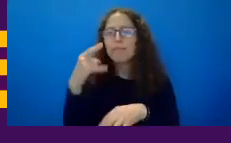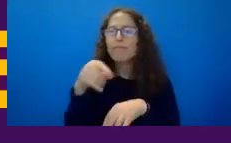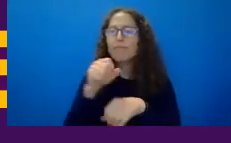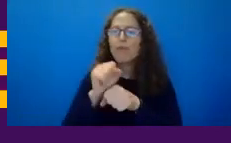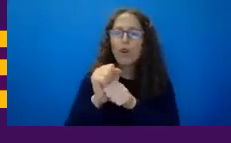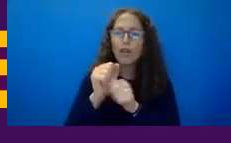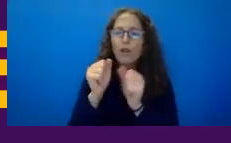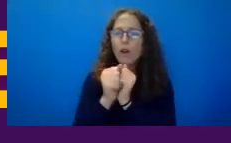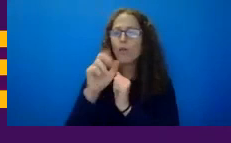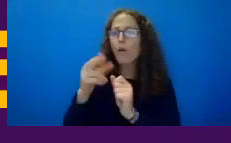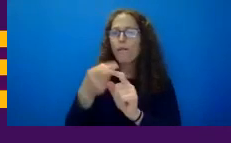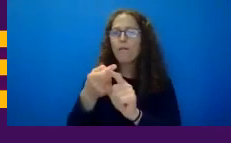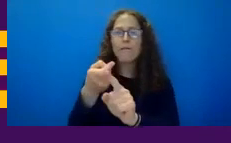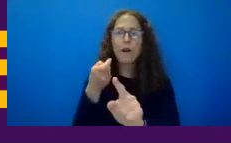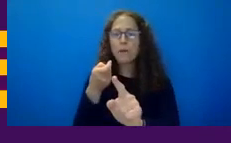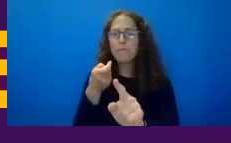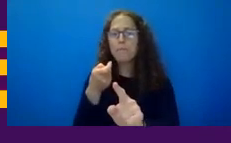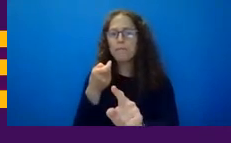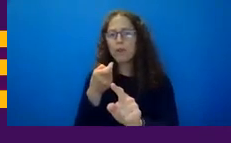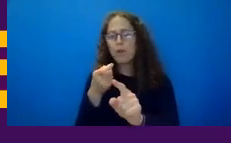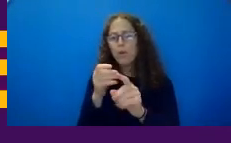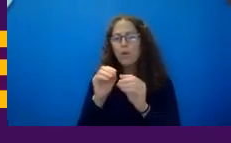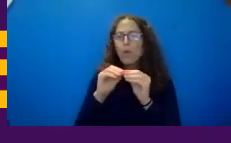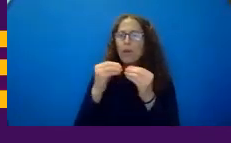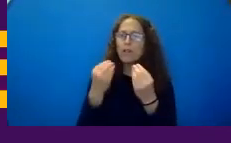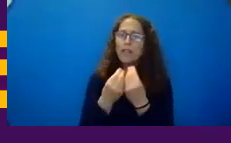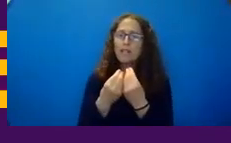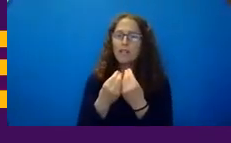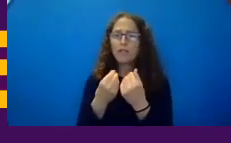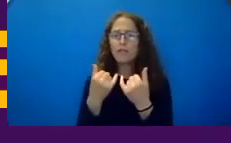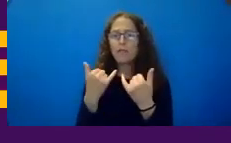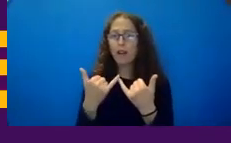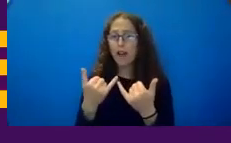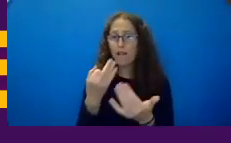THAT. THEY ARE PRIORITIES, THEY ARE NOT DISQUALIFYING